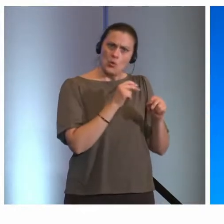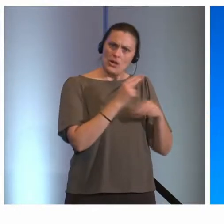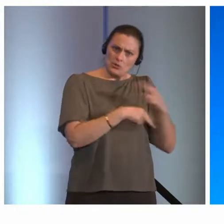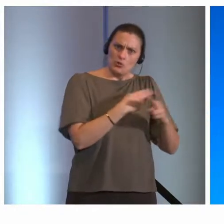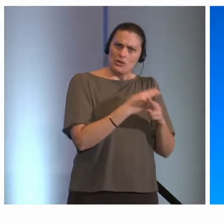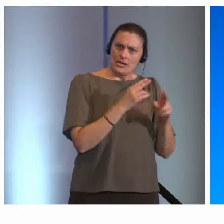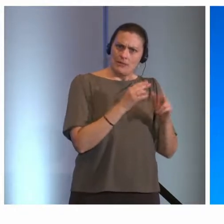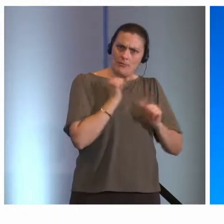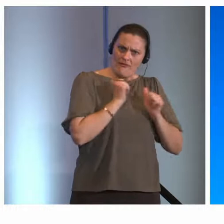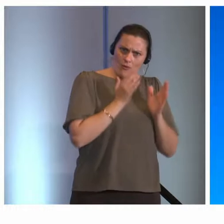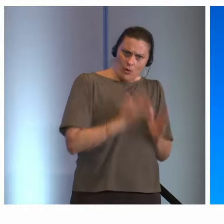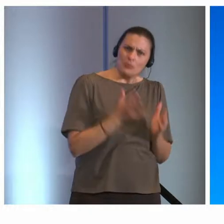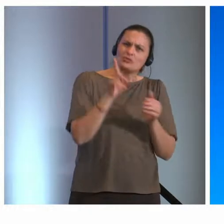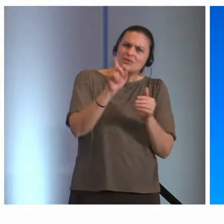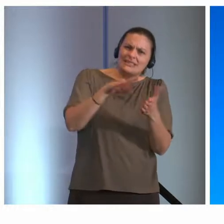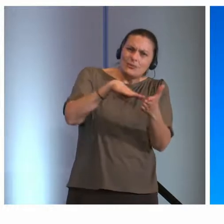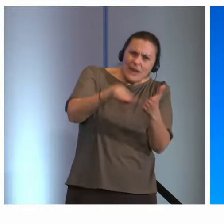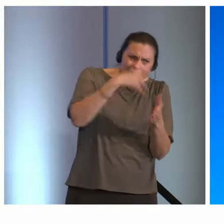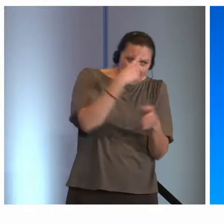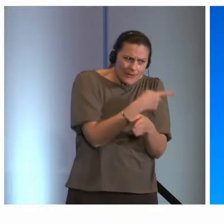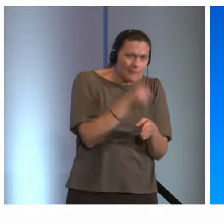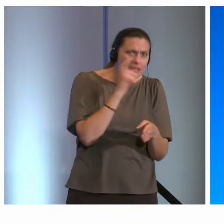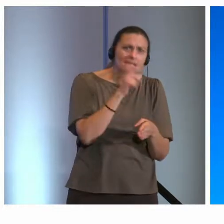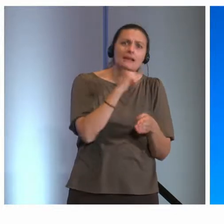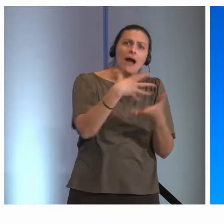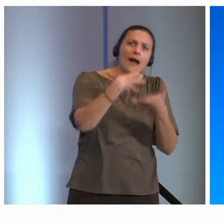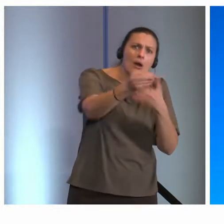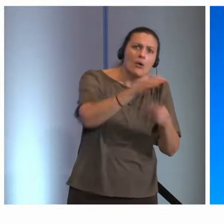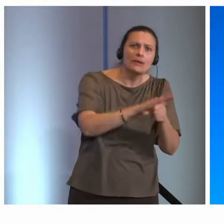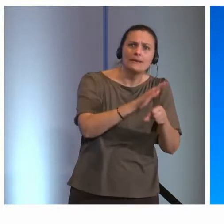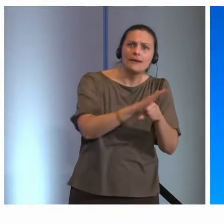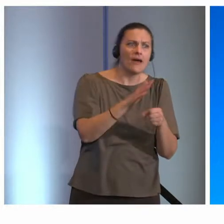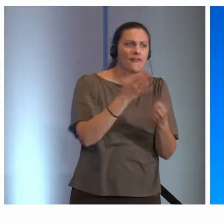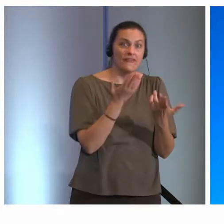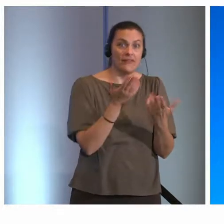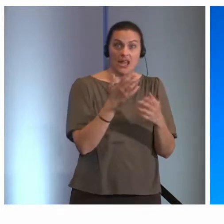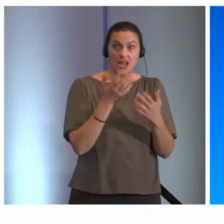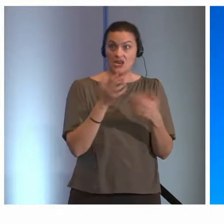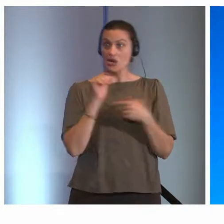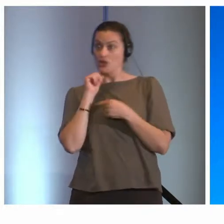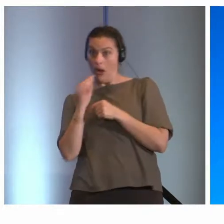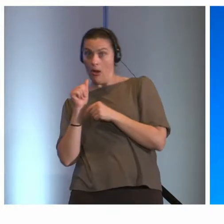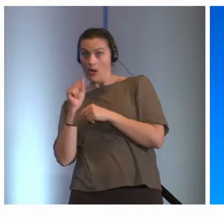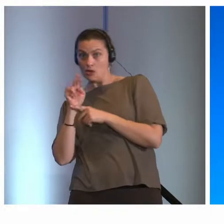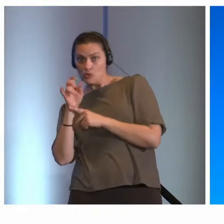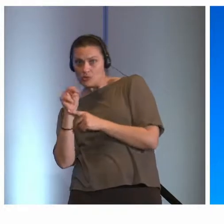this; however, we spoke to the Union and said we want to get waivers for our union performers because they're not